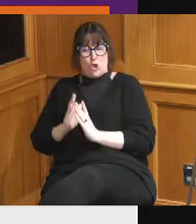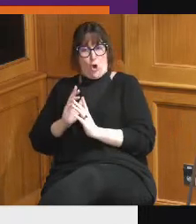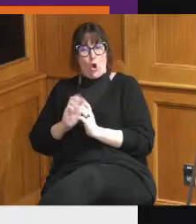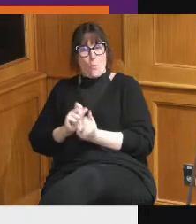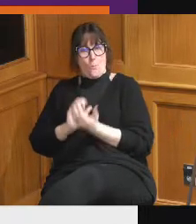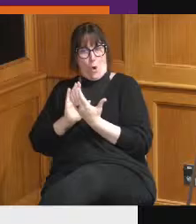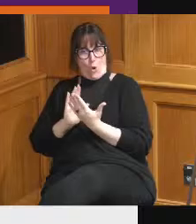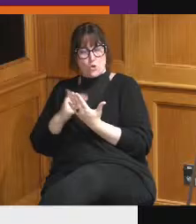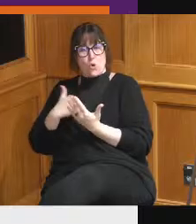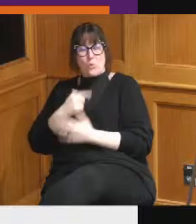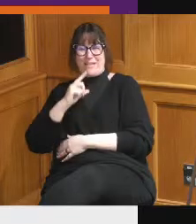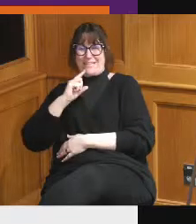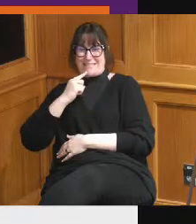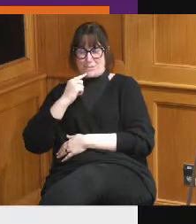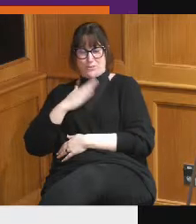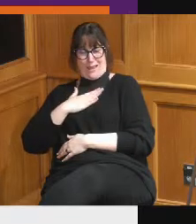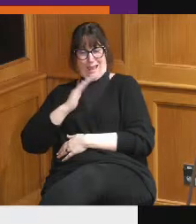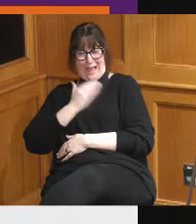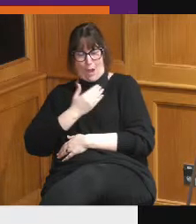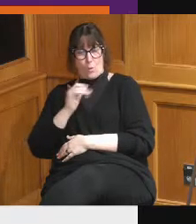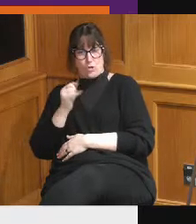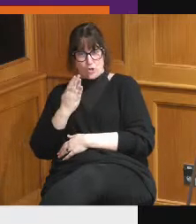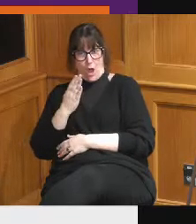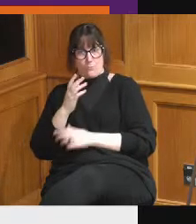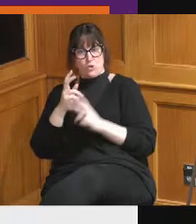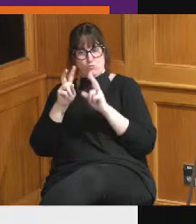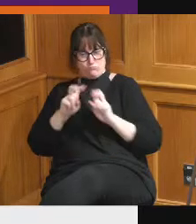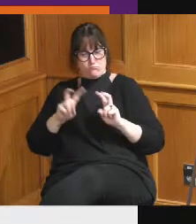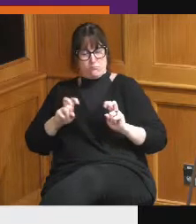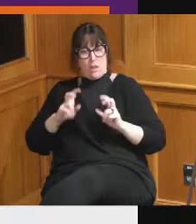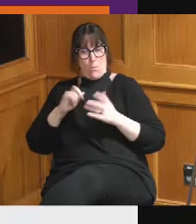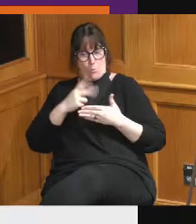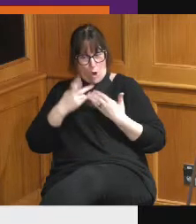we really take seriously our job to vet projects to make sure they're going to be successful both